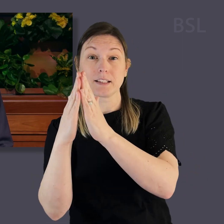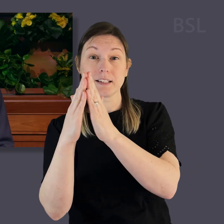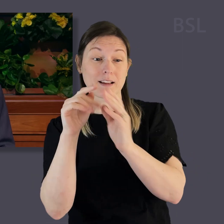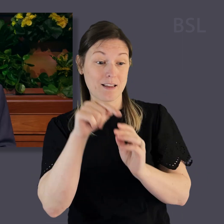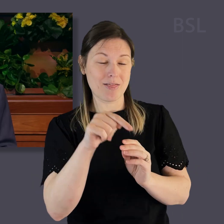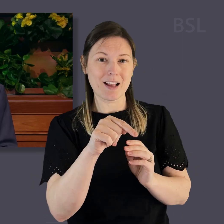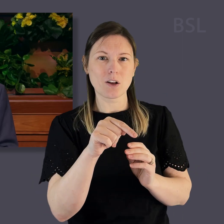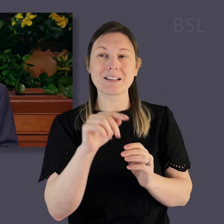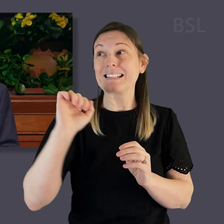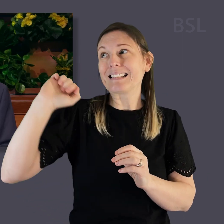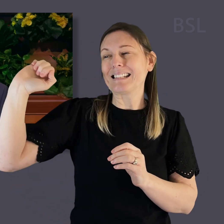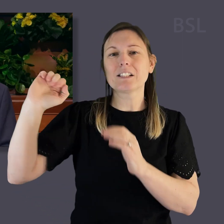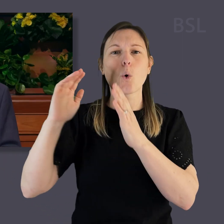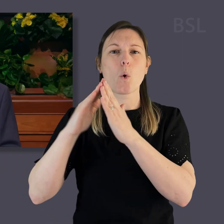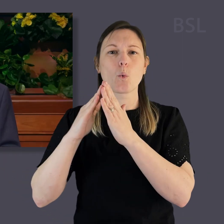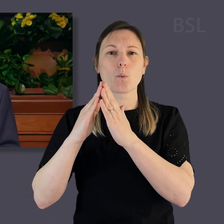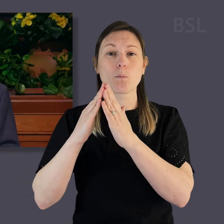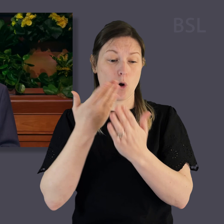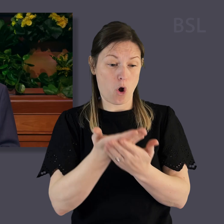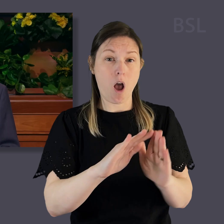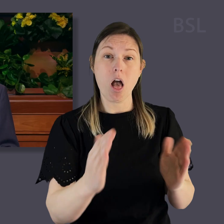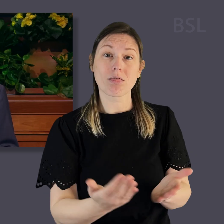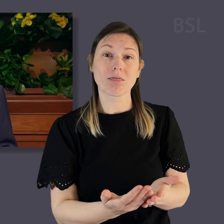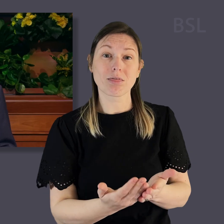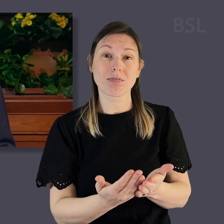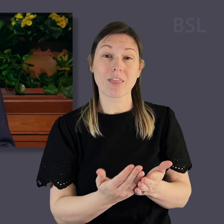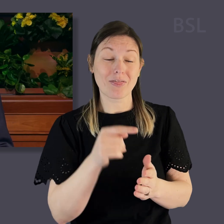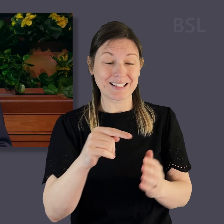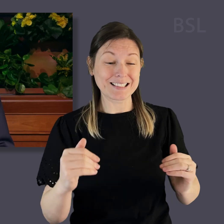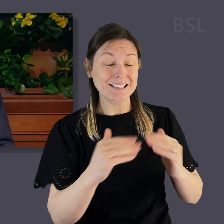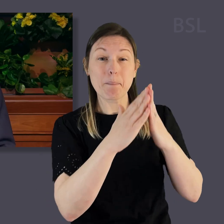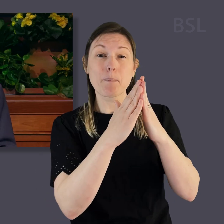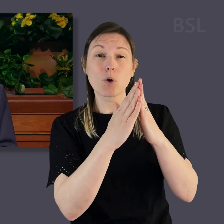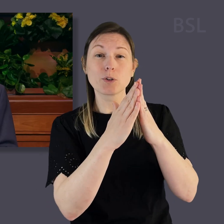These buildings would be His home on earth. These buildings would be Temples